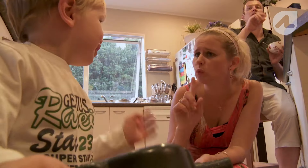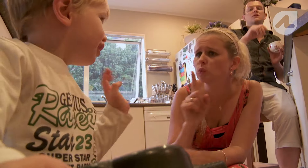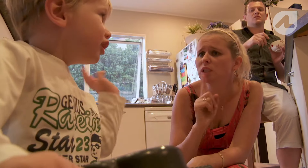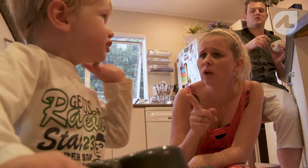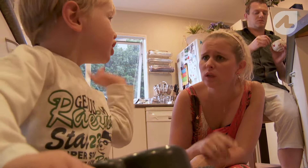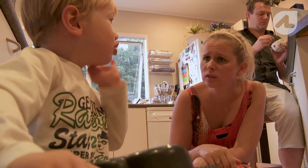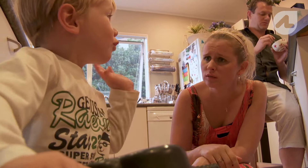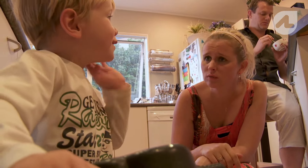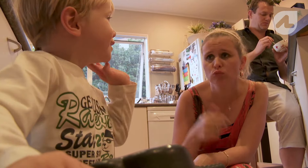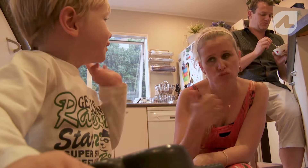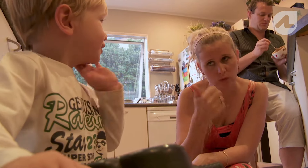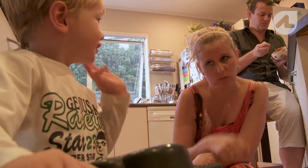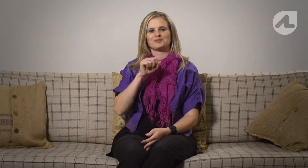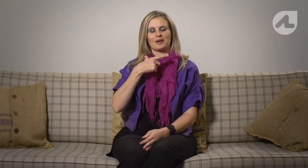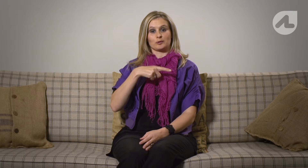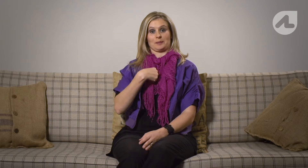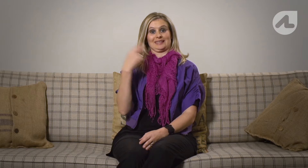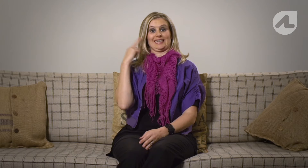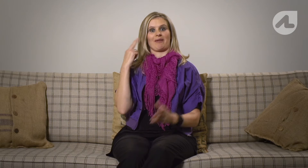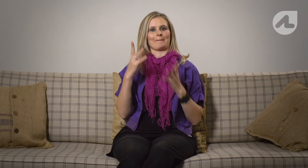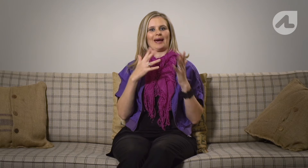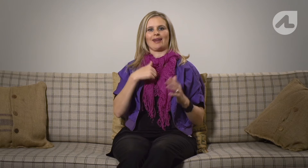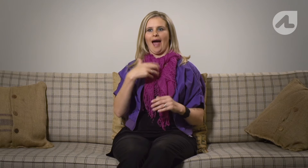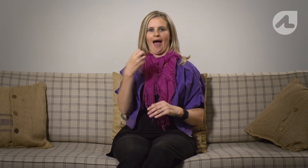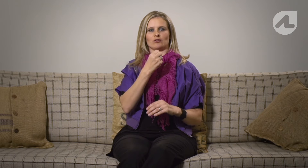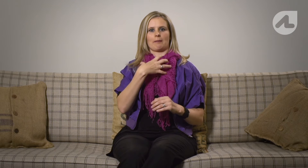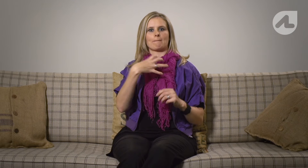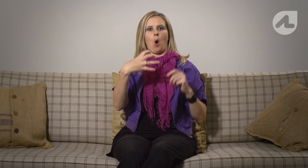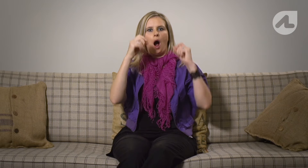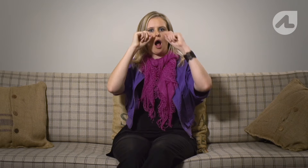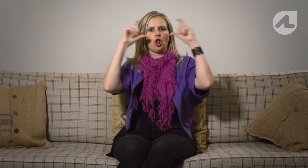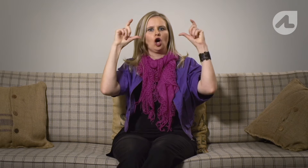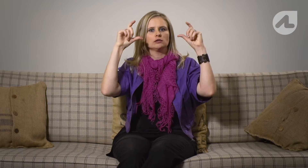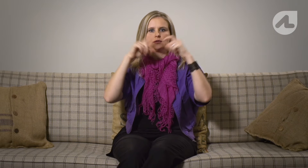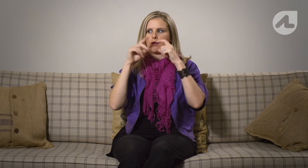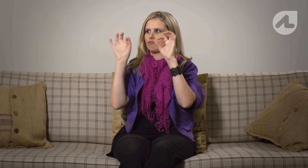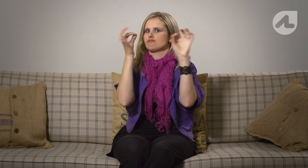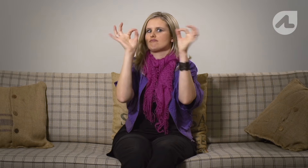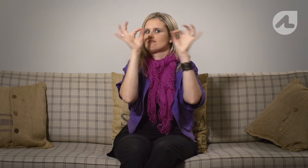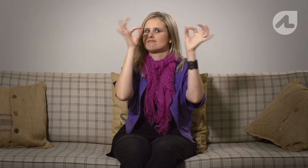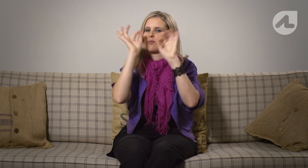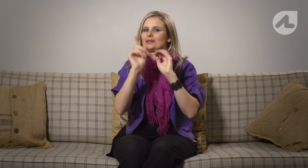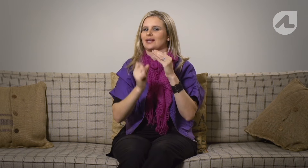What do you say? (Adrian) Say sorry. Because I'm deaf I'm more aware and more conscious of what's going on,